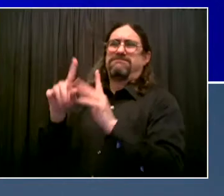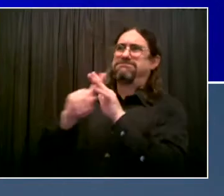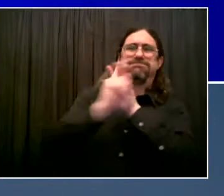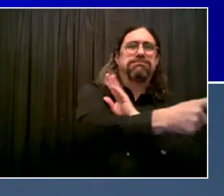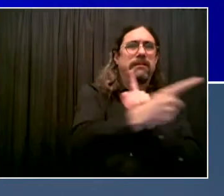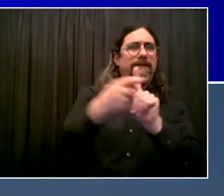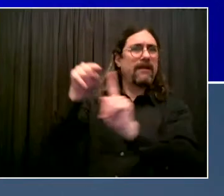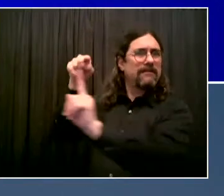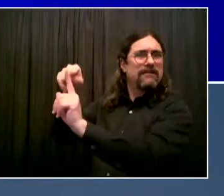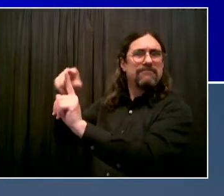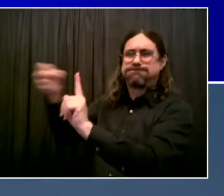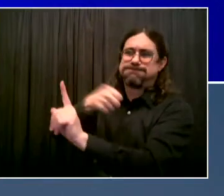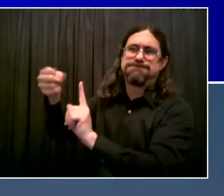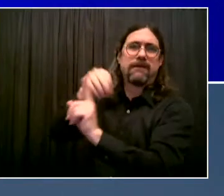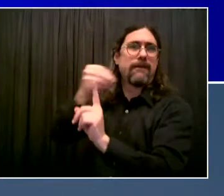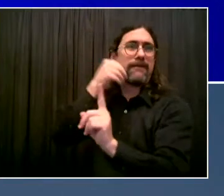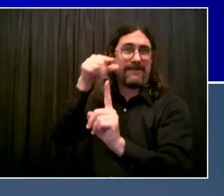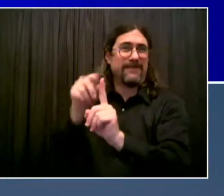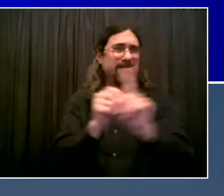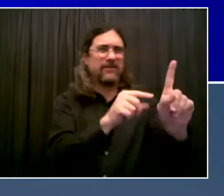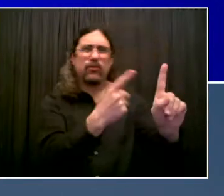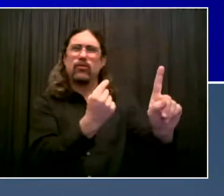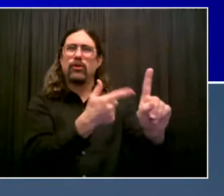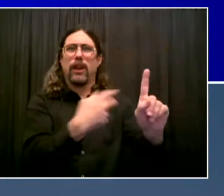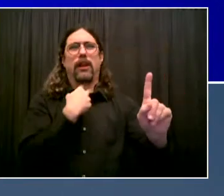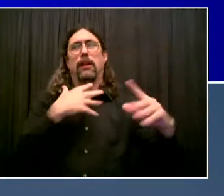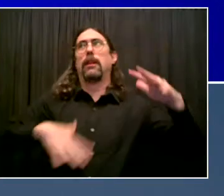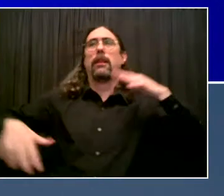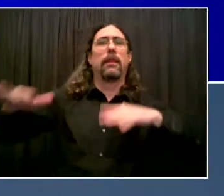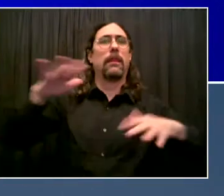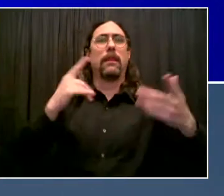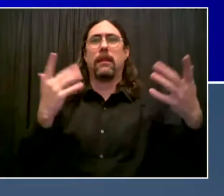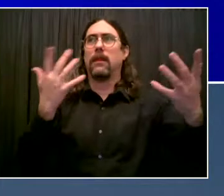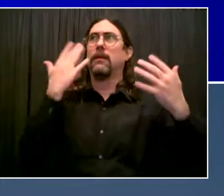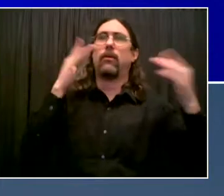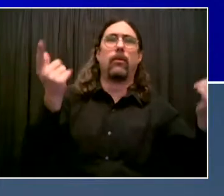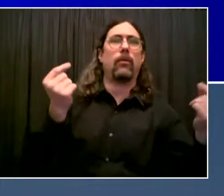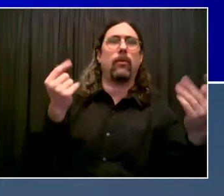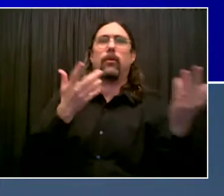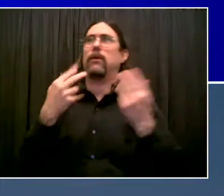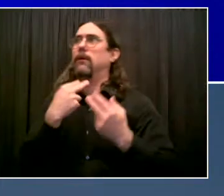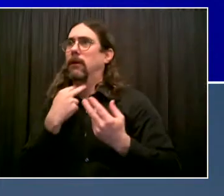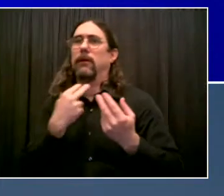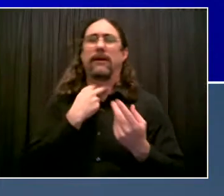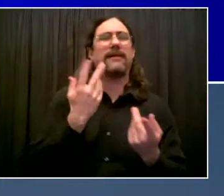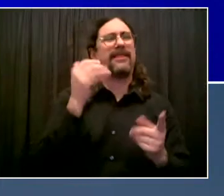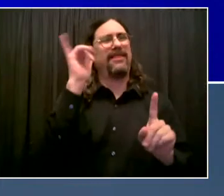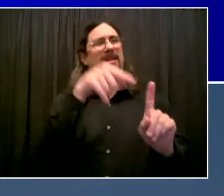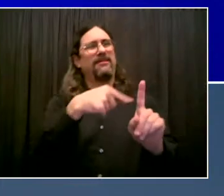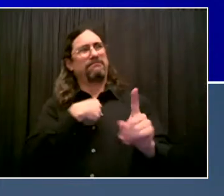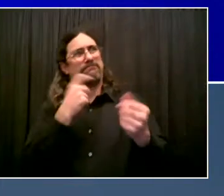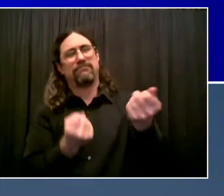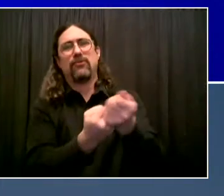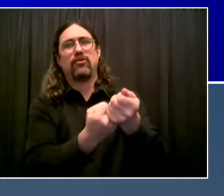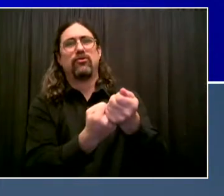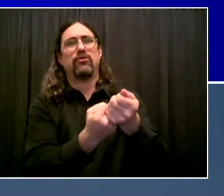PROVIDE THAT SUPPORTRT IN WAYS THAT DECOUPLES IT FROM TT HE CRIMININAL JUJUSTIC